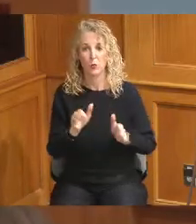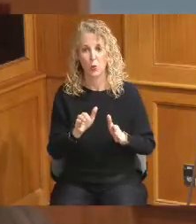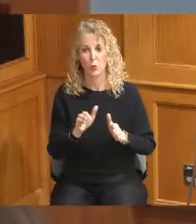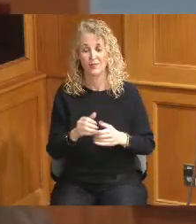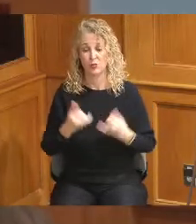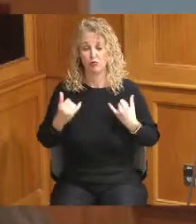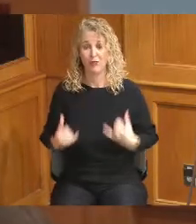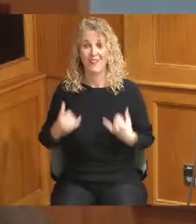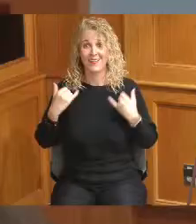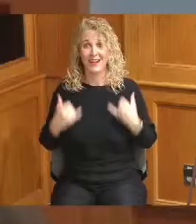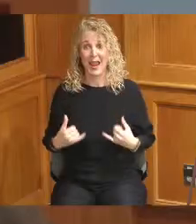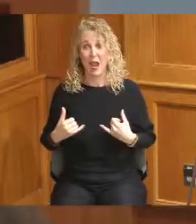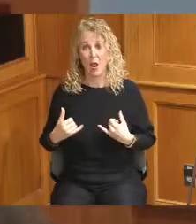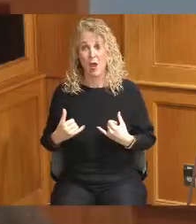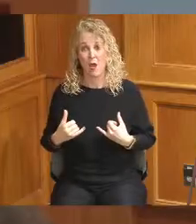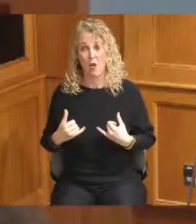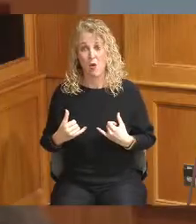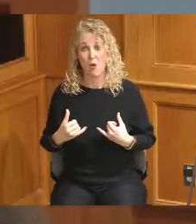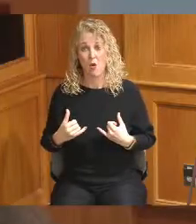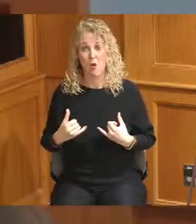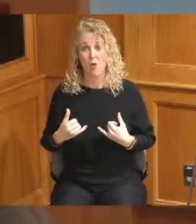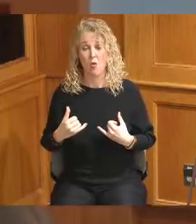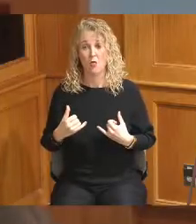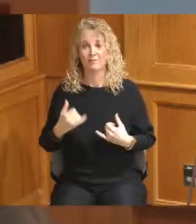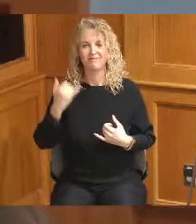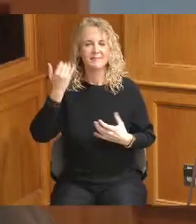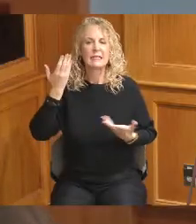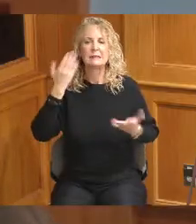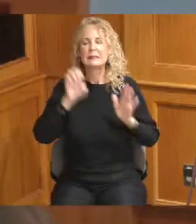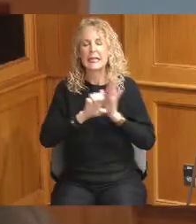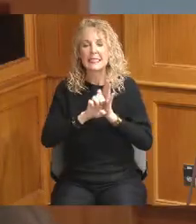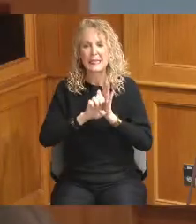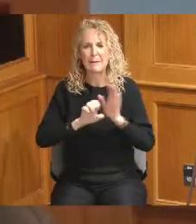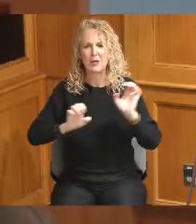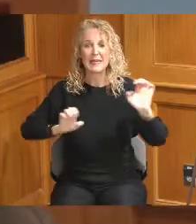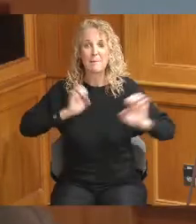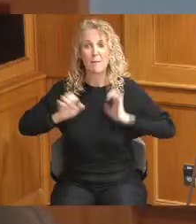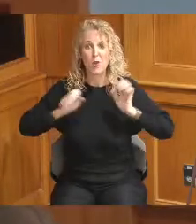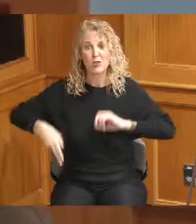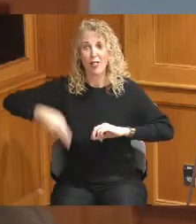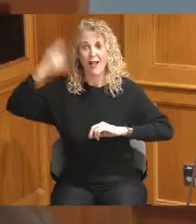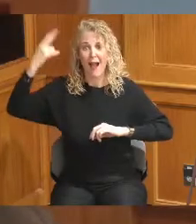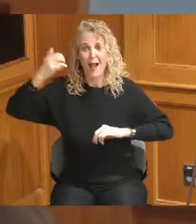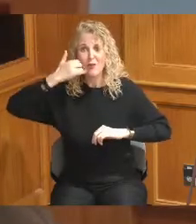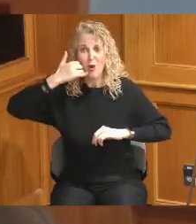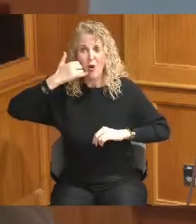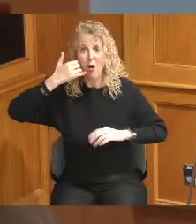right now is you take a very emotionally charged call and you're the type of person that I just